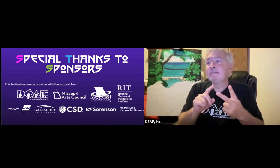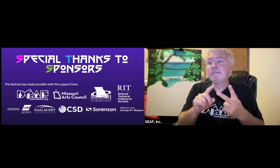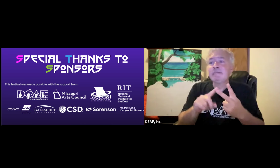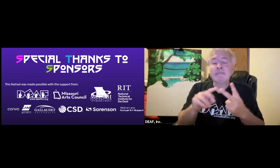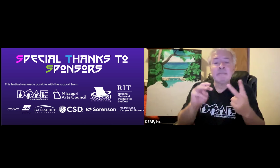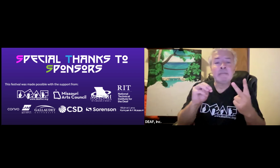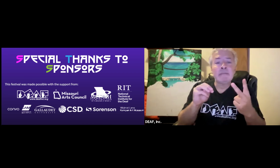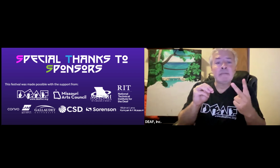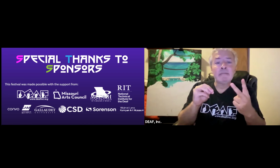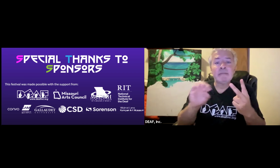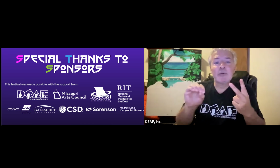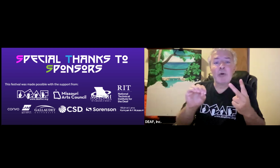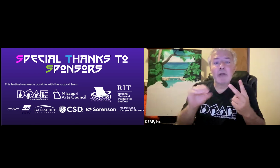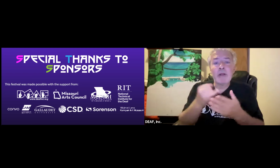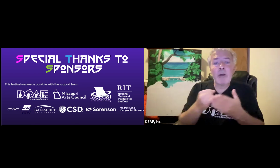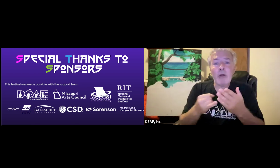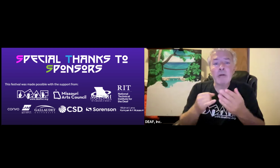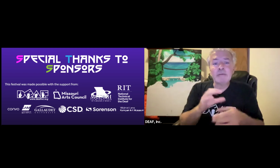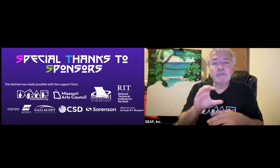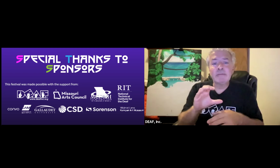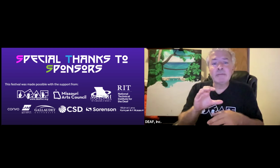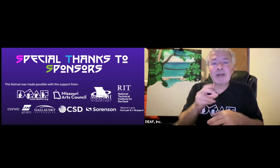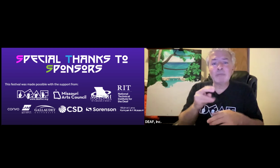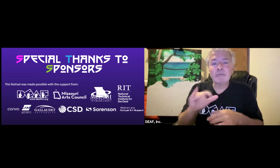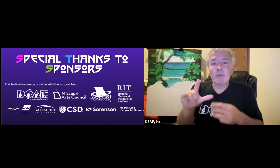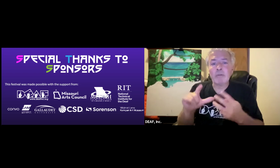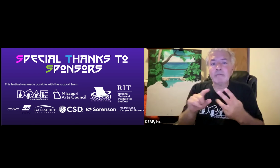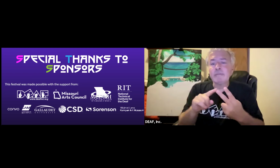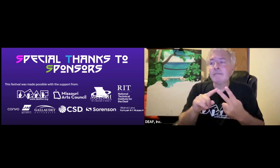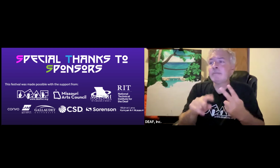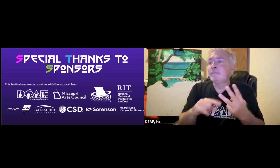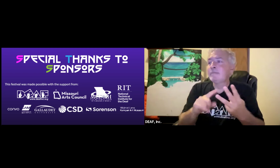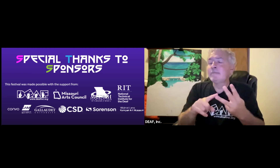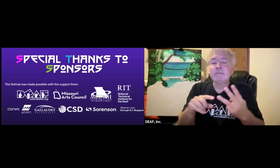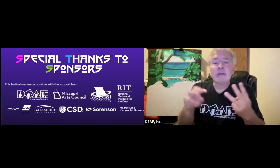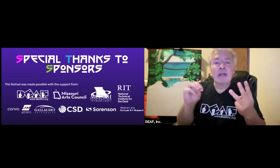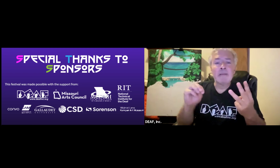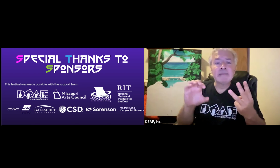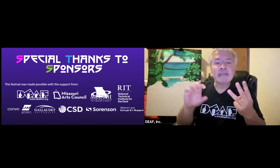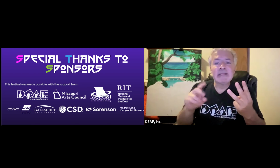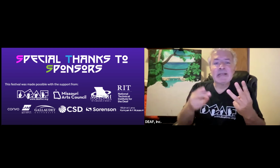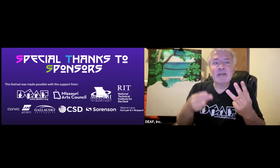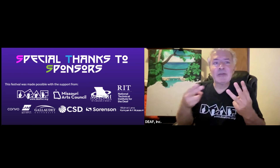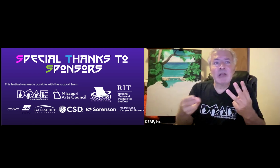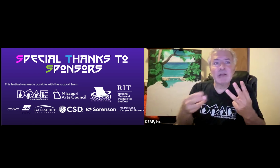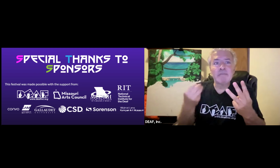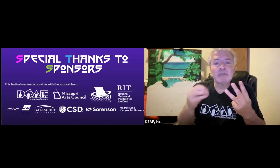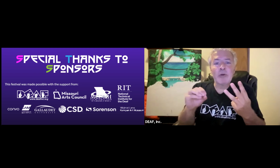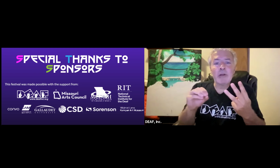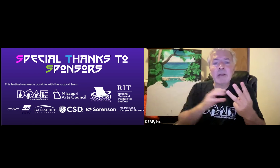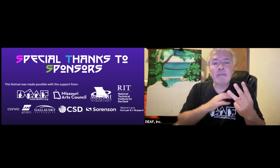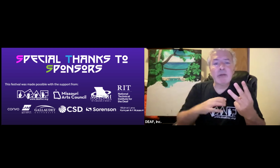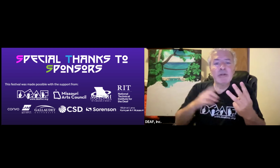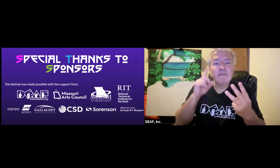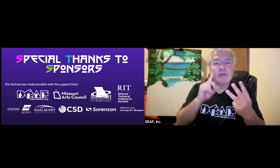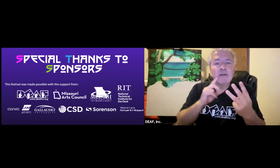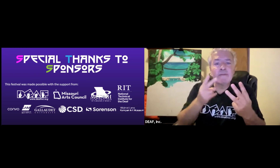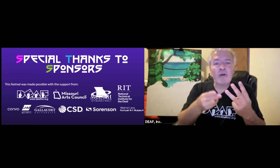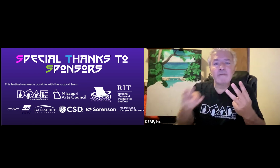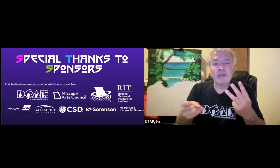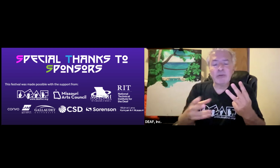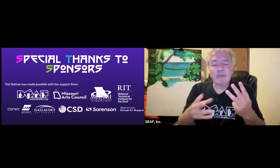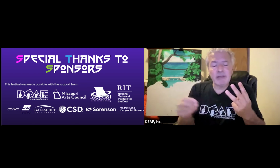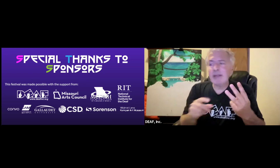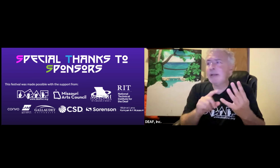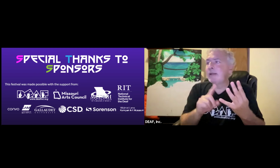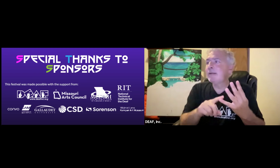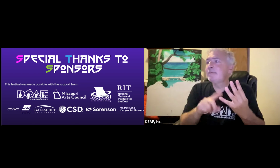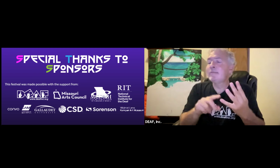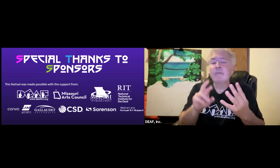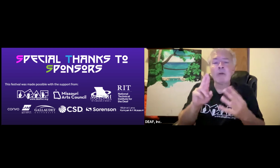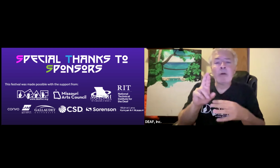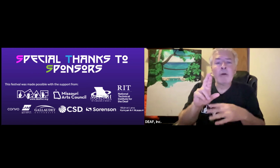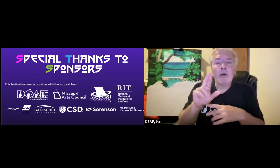DEAF Inc., the Missouri Arts Council, MCDHH, the Missouri Commission for the Deaf and hard-of-hearing,